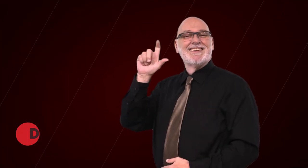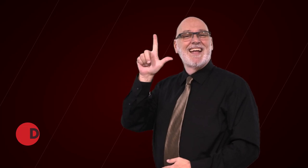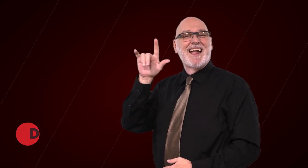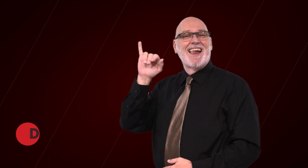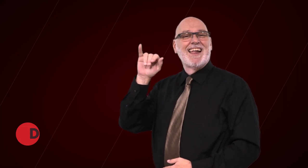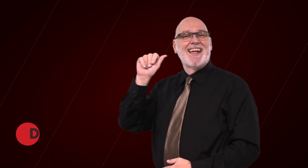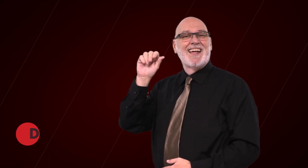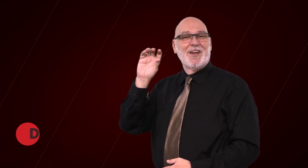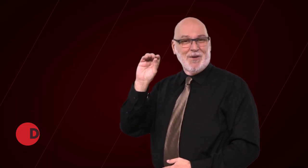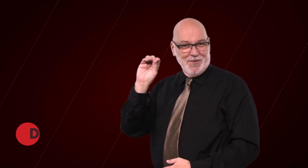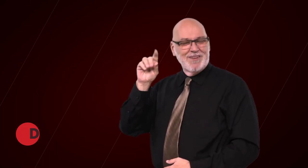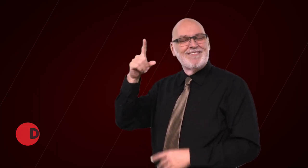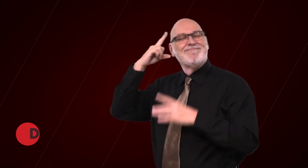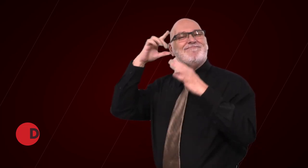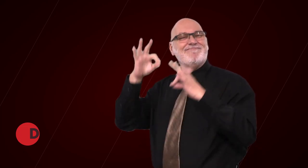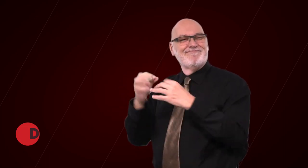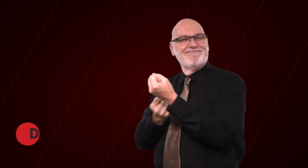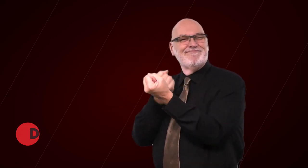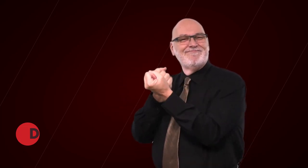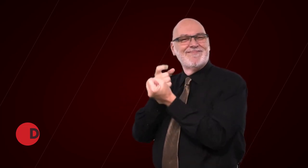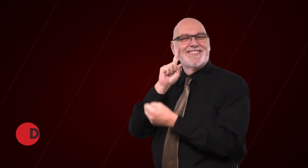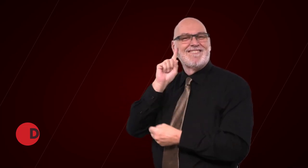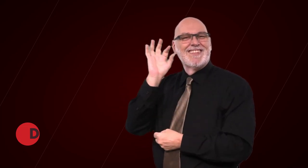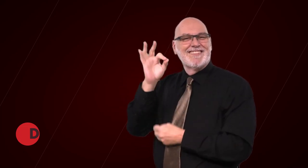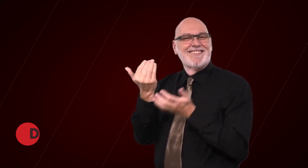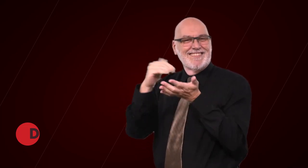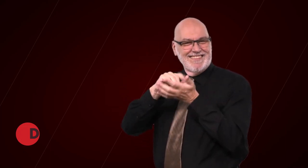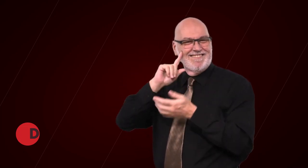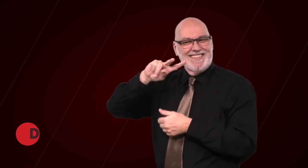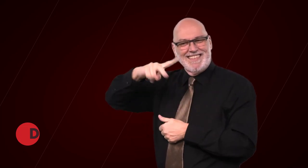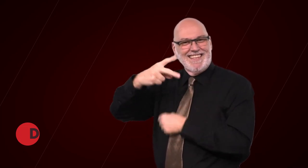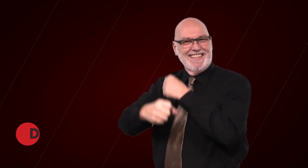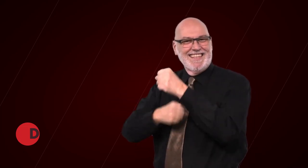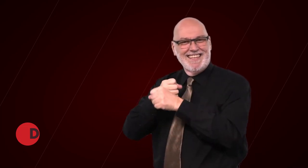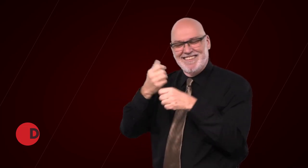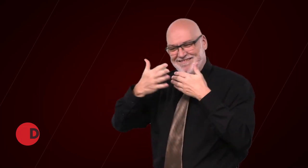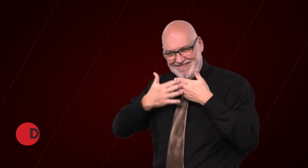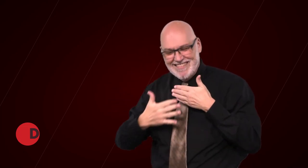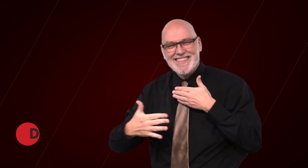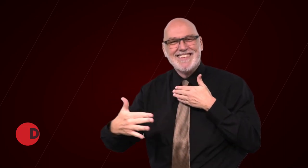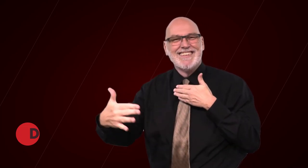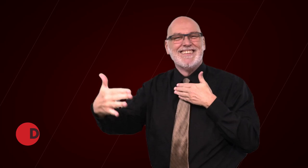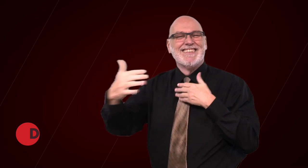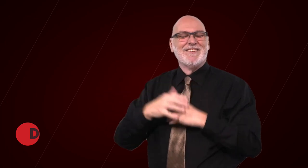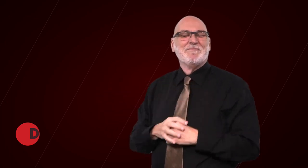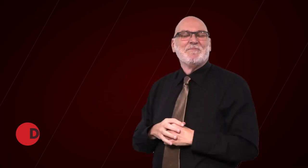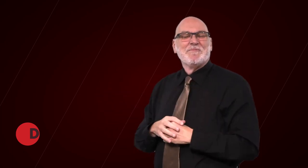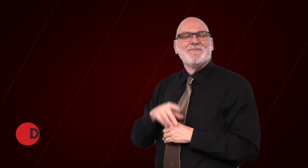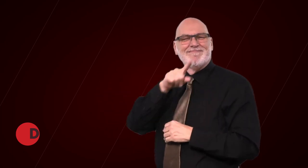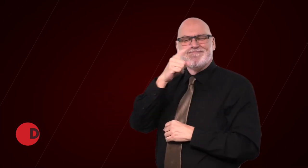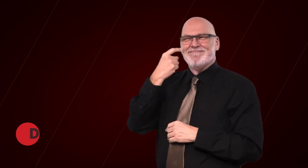[Anselmo]: SLIAO has renewed its support for DeafDots for the second consecutive year.